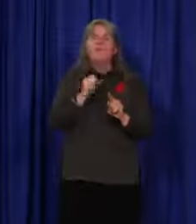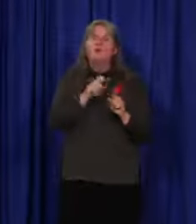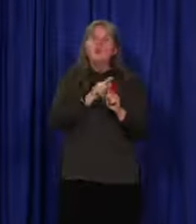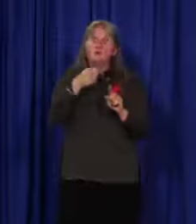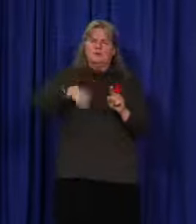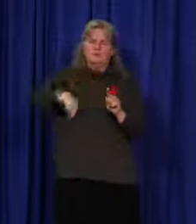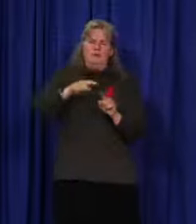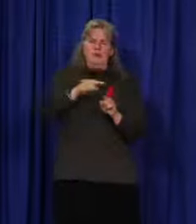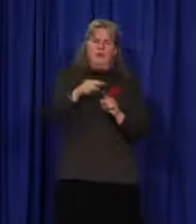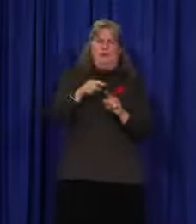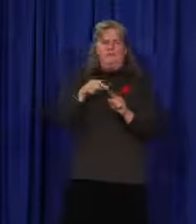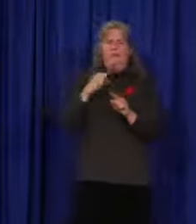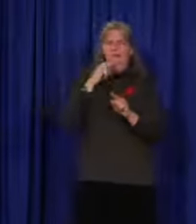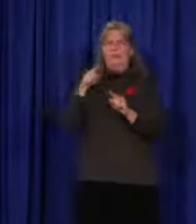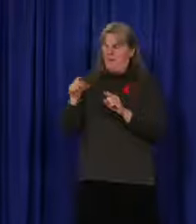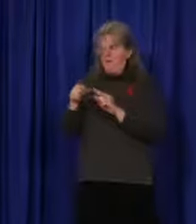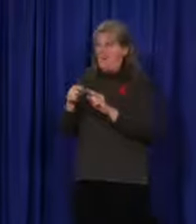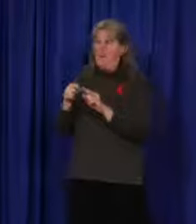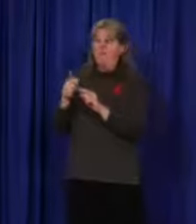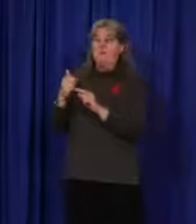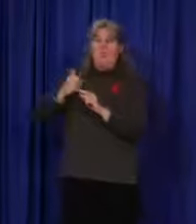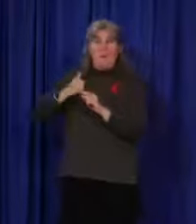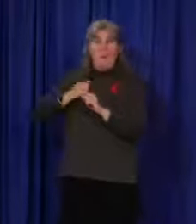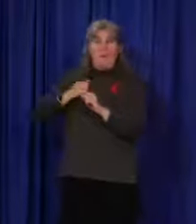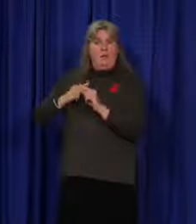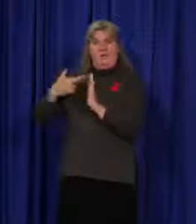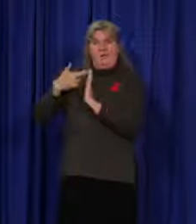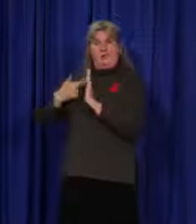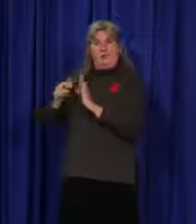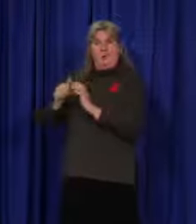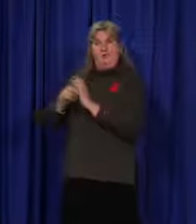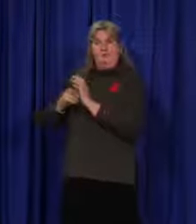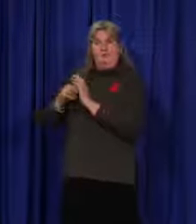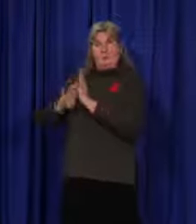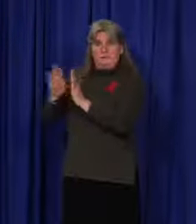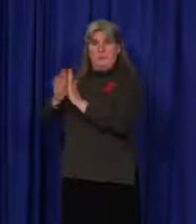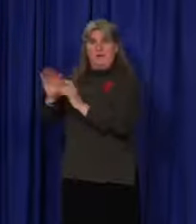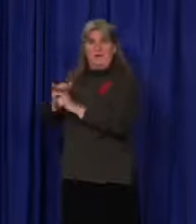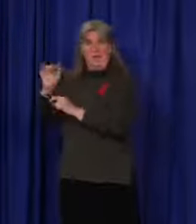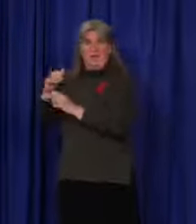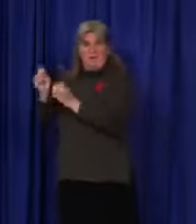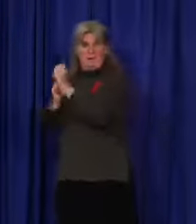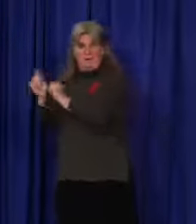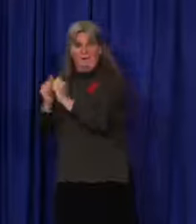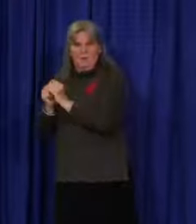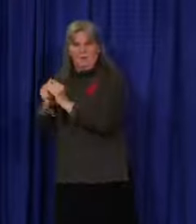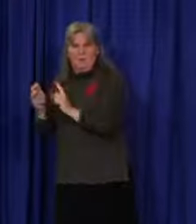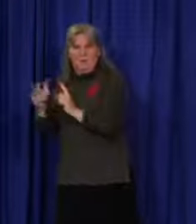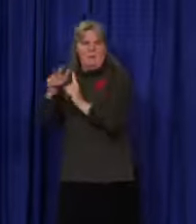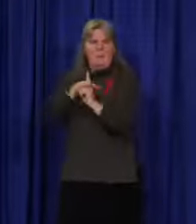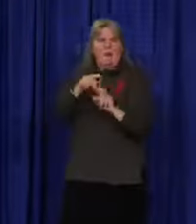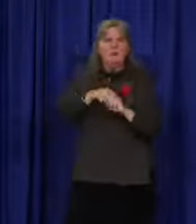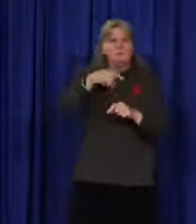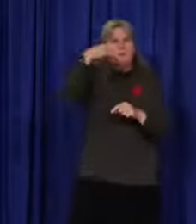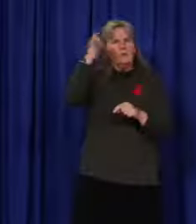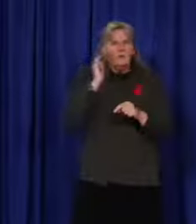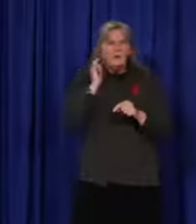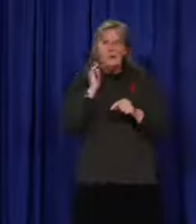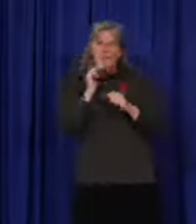The department of education has been working with education partners to ensure the face to face classes will resume for the upcoming school year.